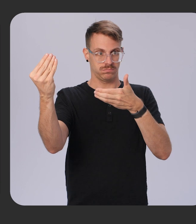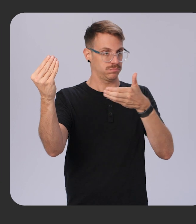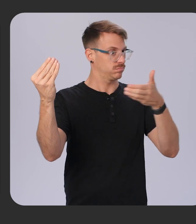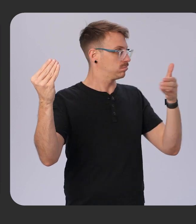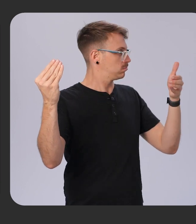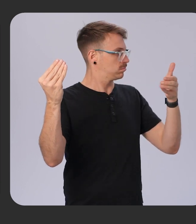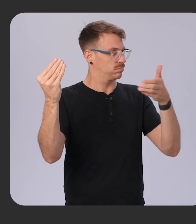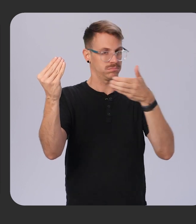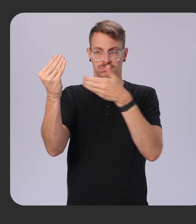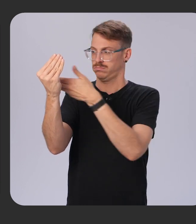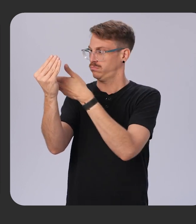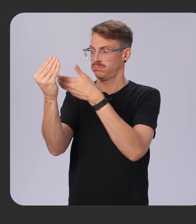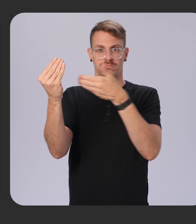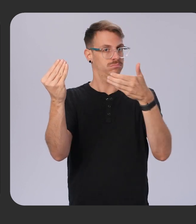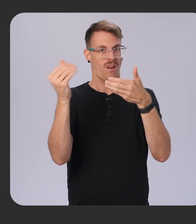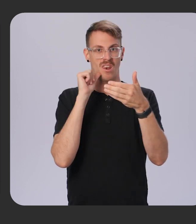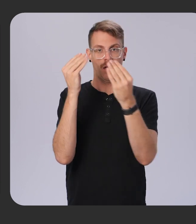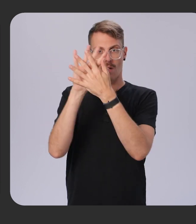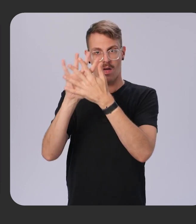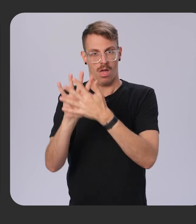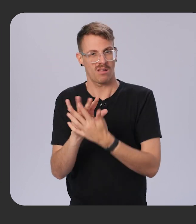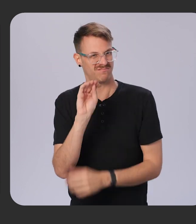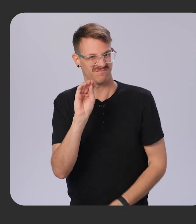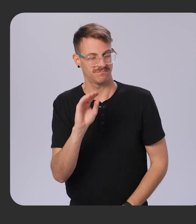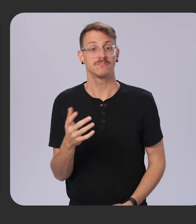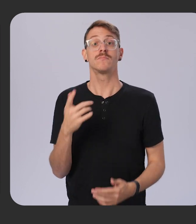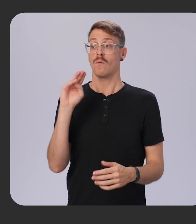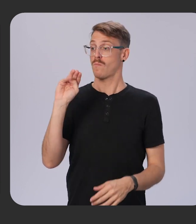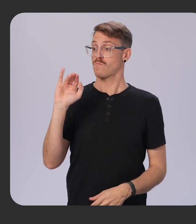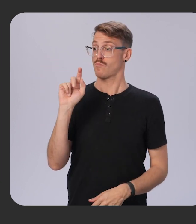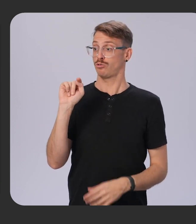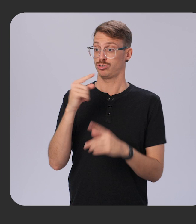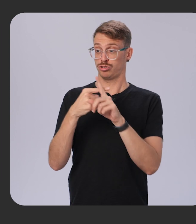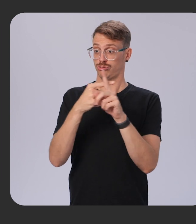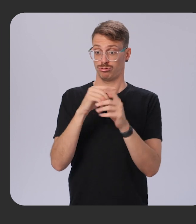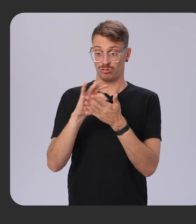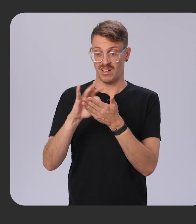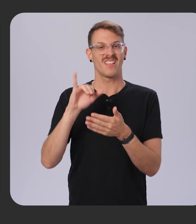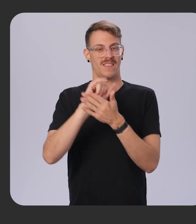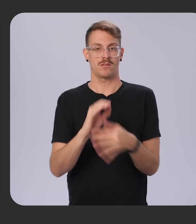Motion tracking is core to enabling immersion in AR experiences.